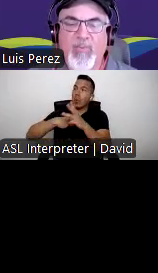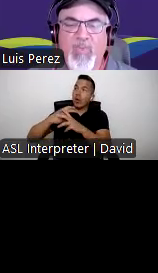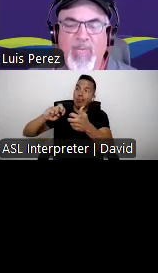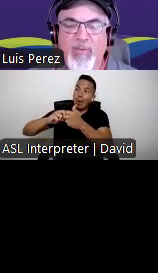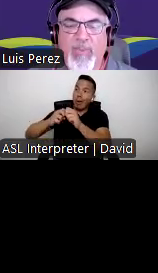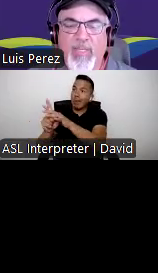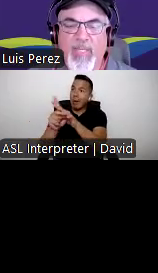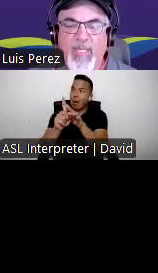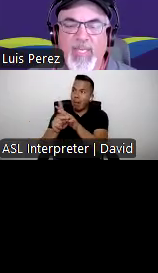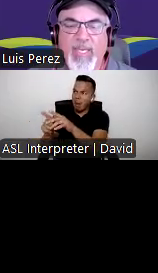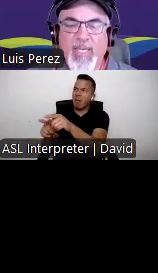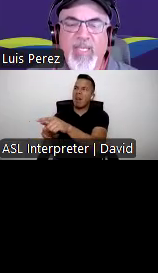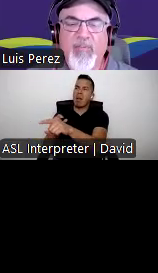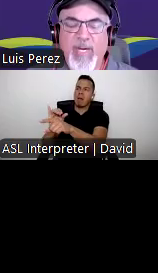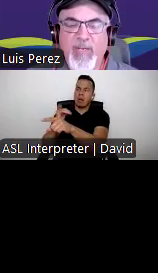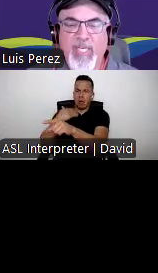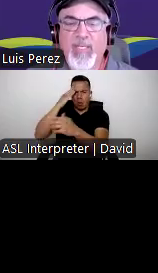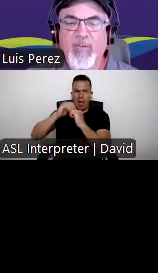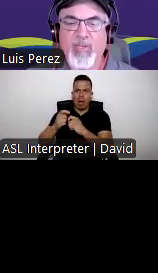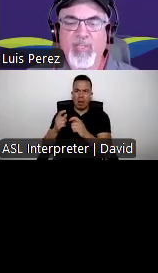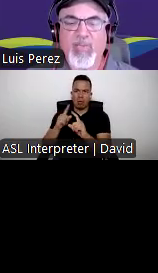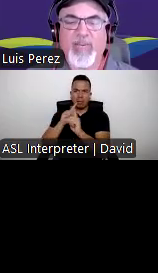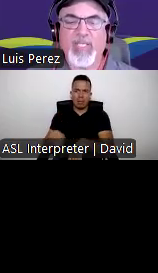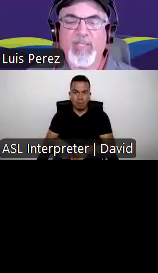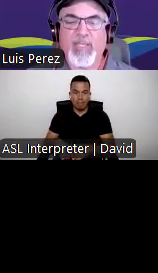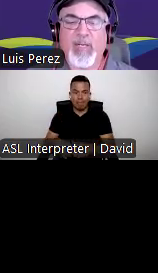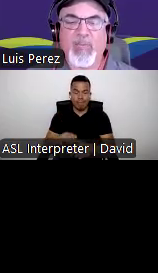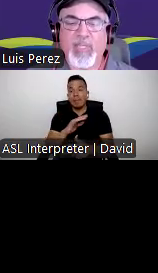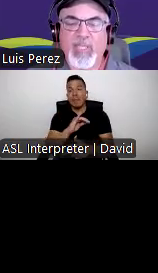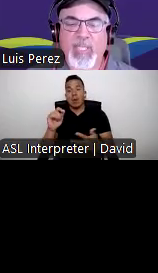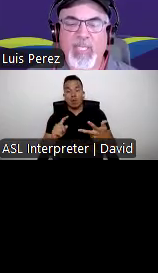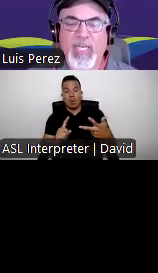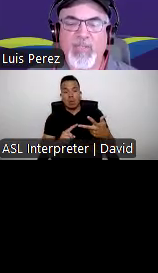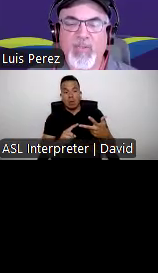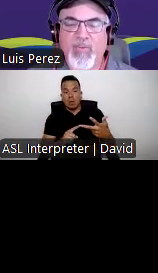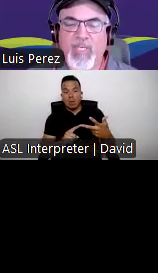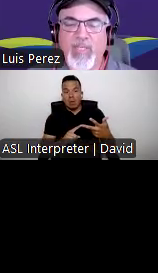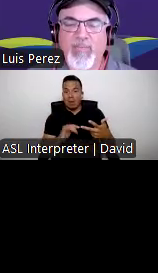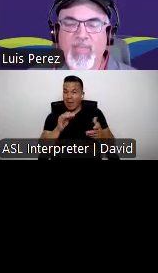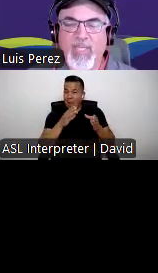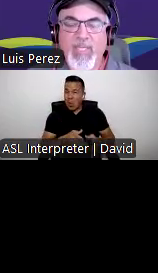we mean by authentic. And then finally, learners who have agency are strategic and action-oriented.